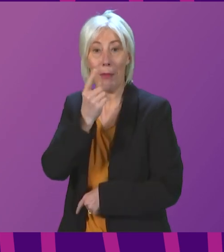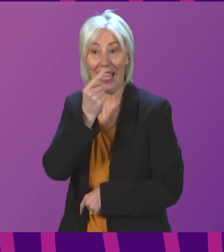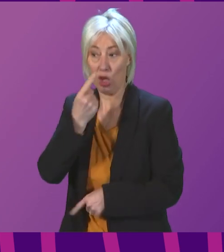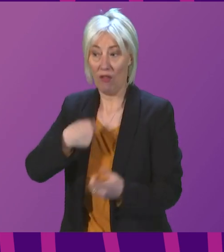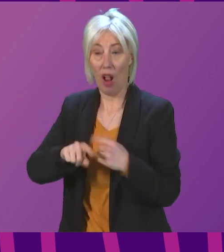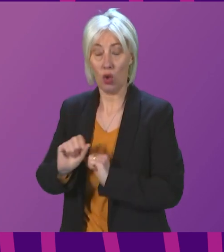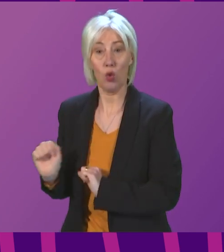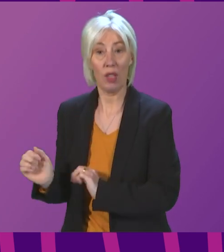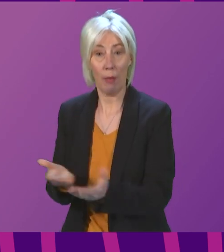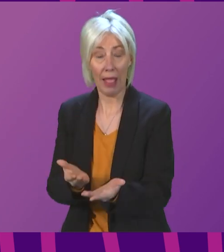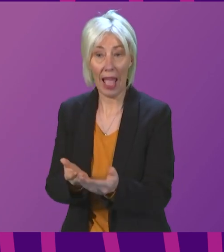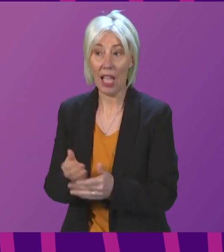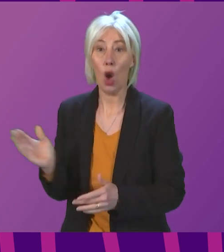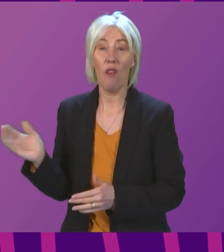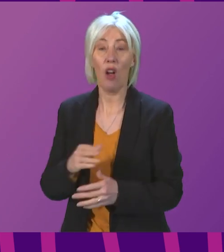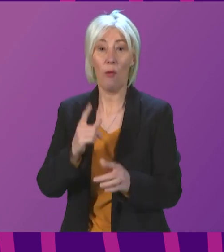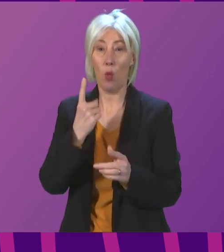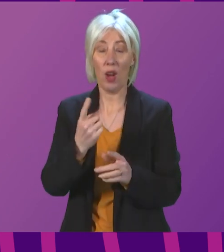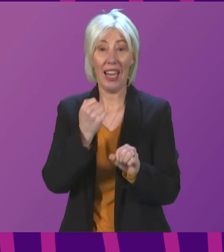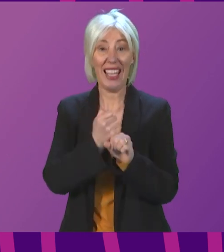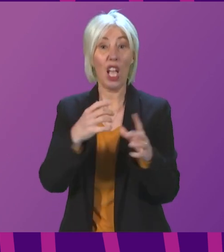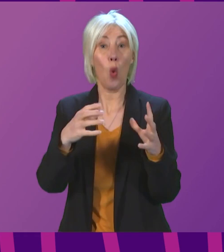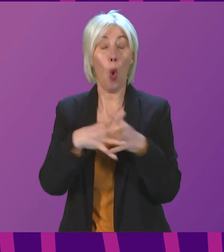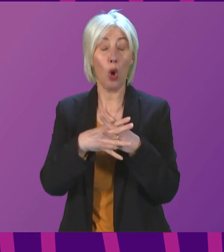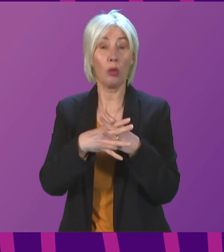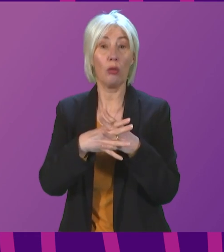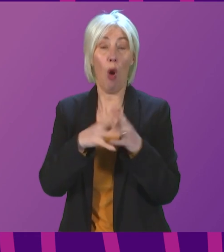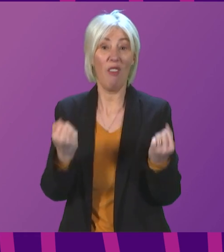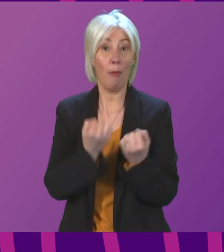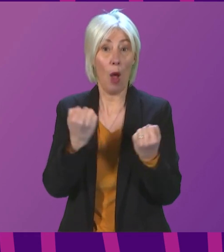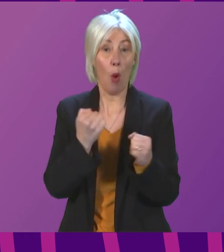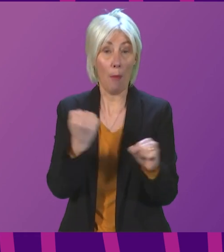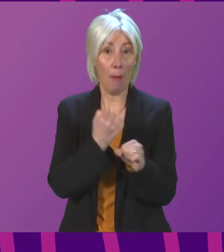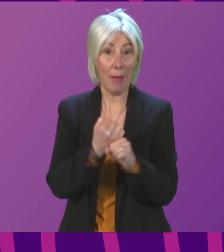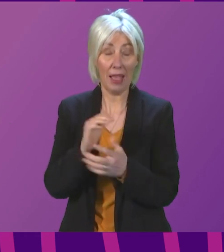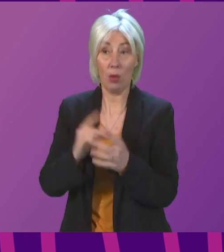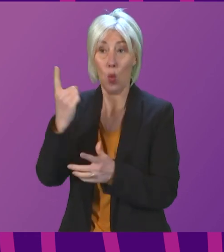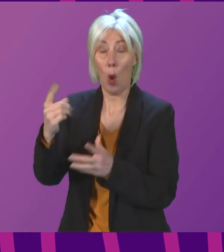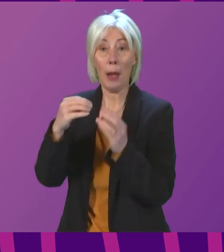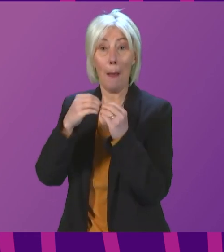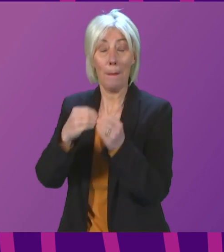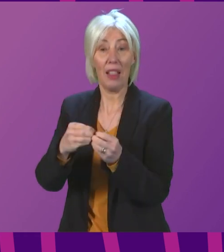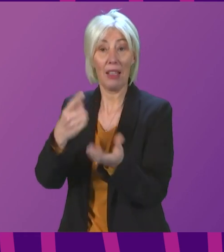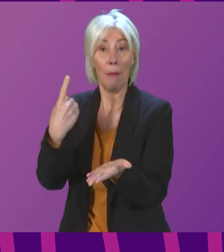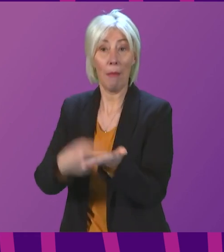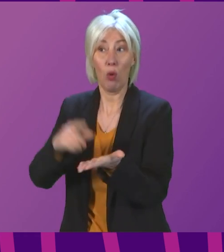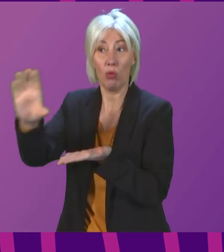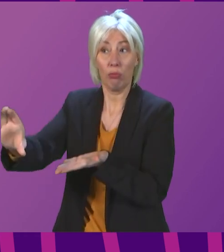The estimate is that for every gigawatt of power that will be generated from the projects, there will be £1 billion of investment in our supply chain.